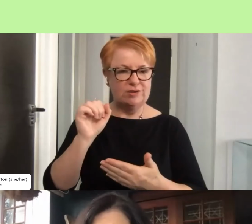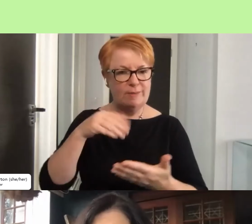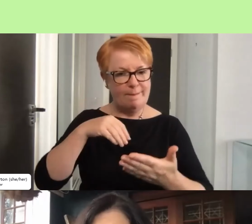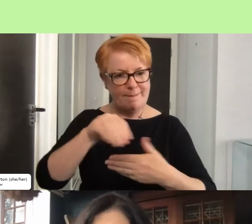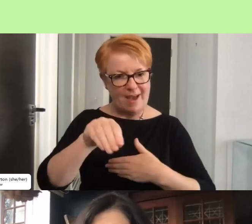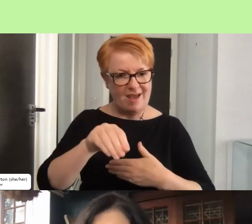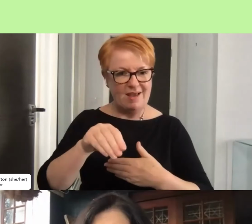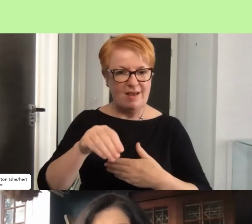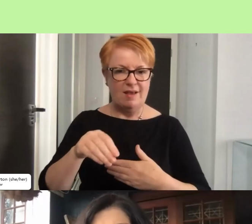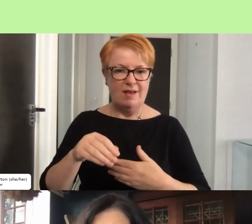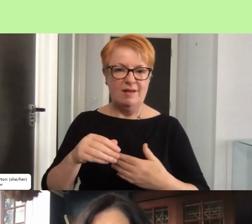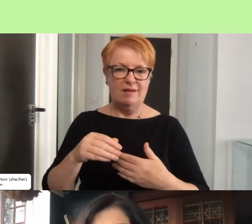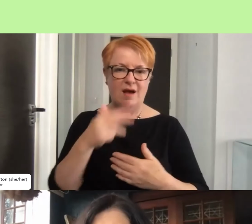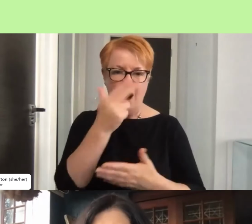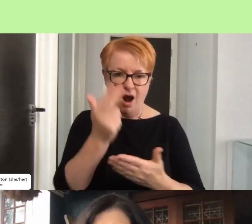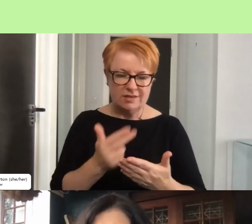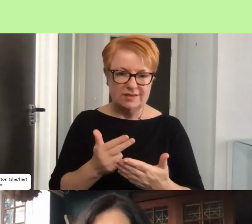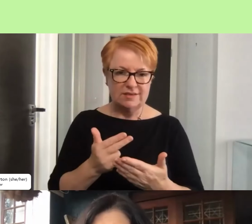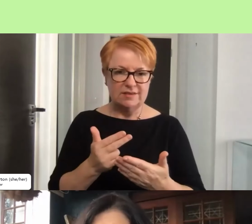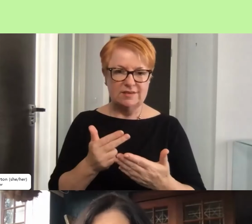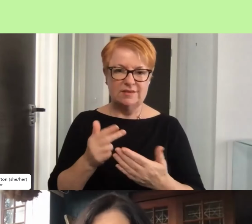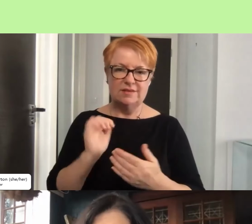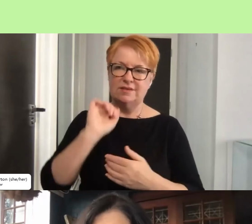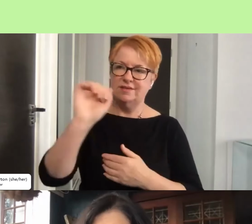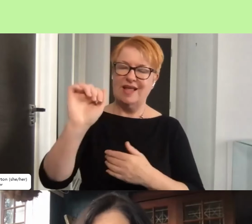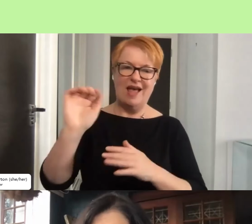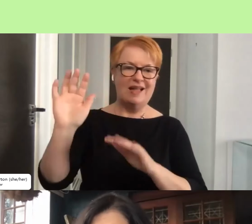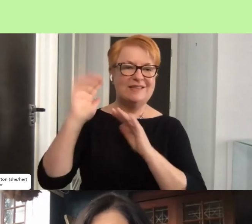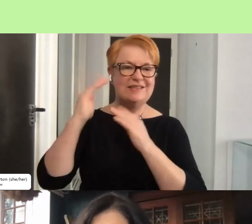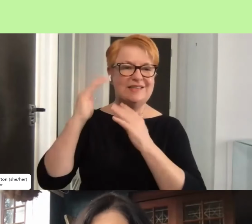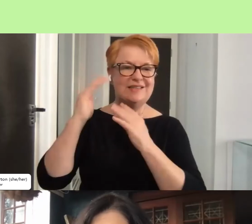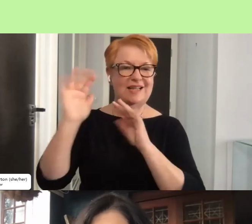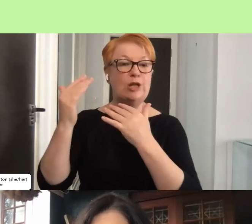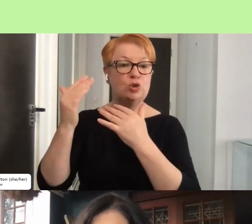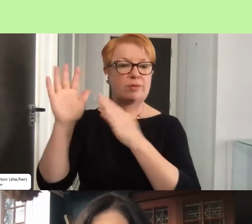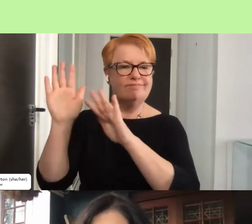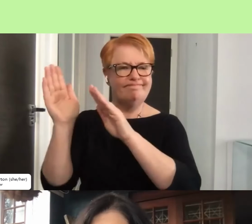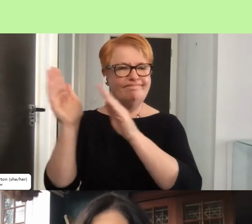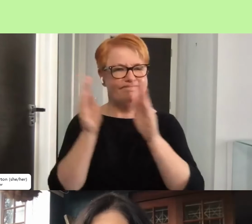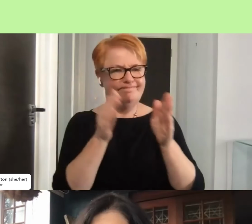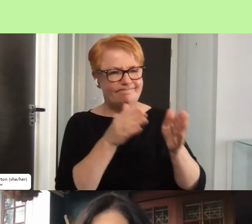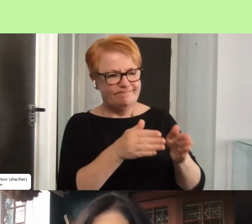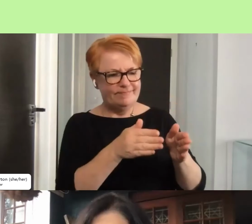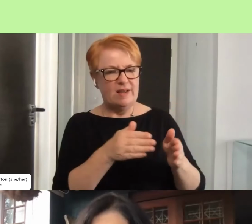And there, of course, it's really the attention of, of, of policymakers, and bureaucrats and